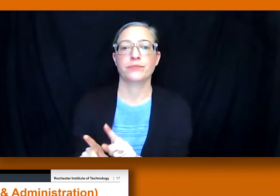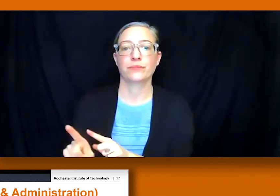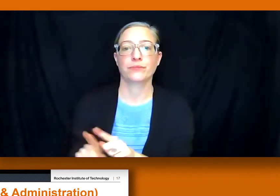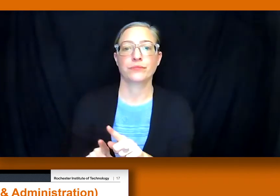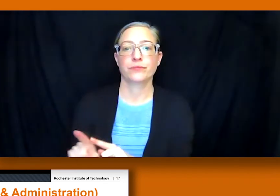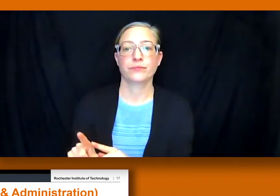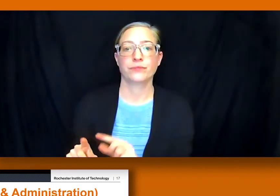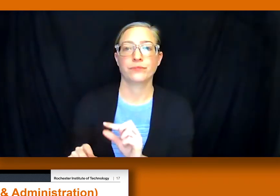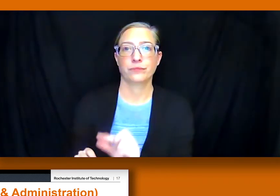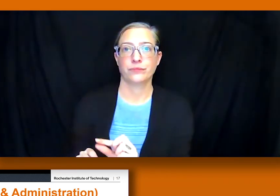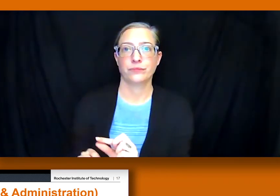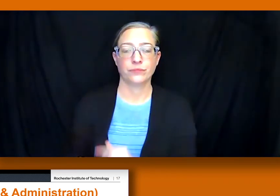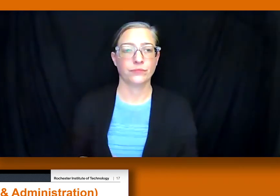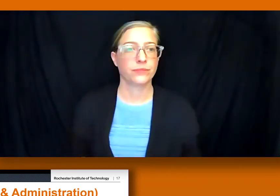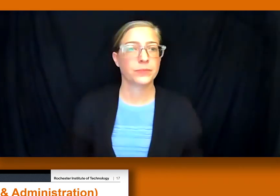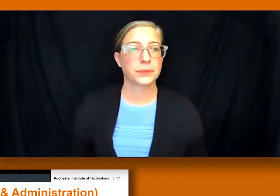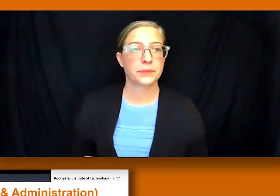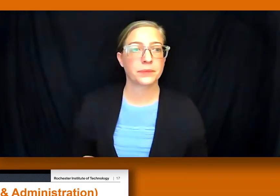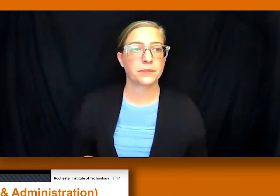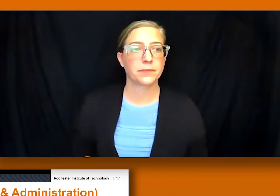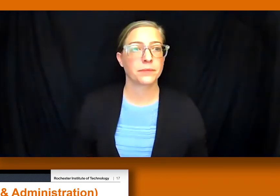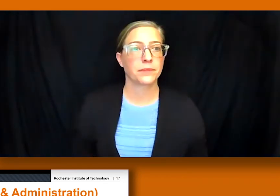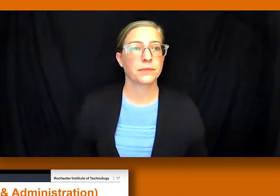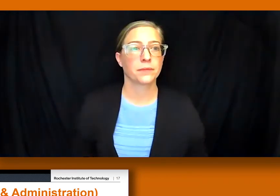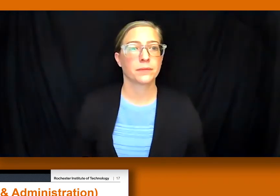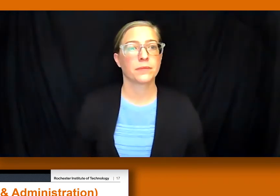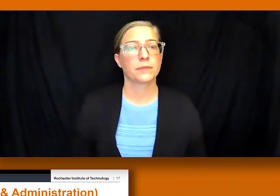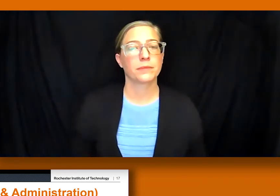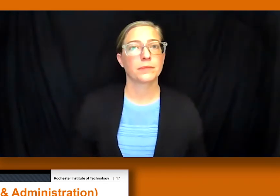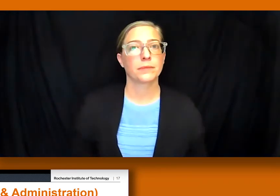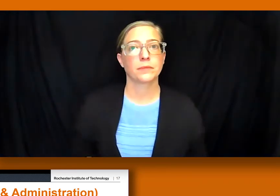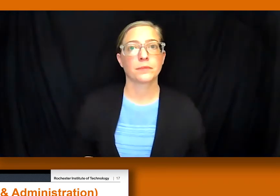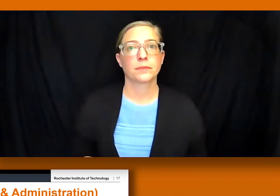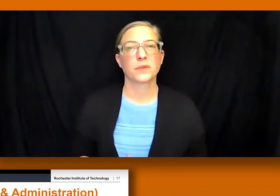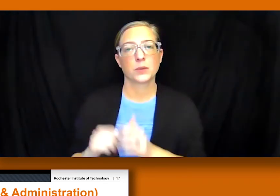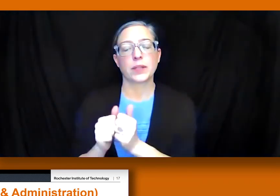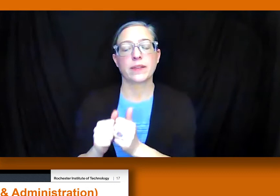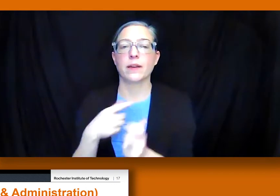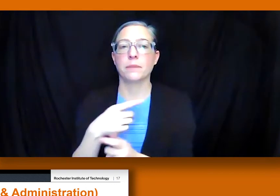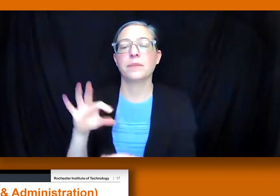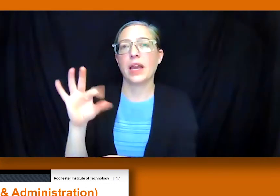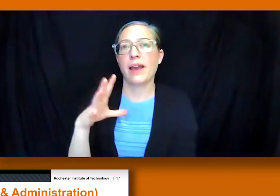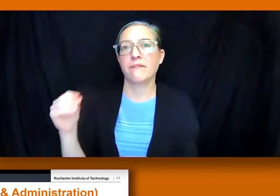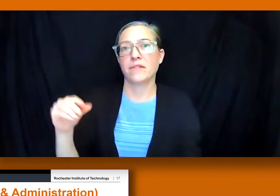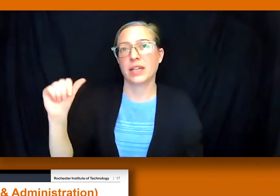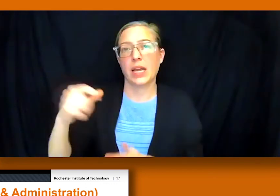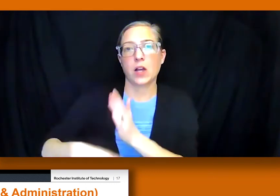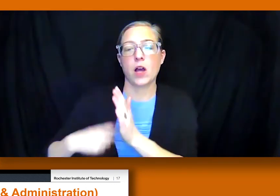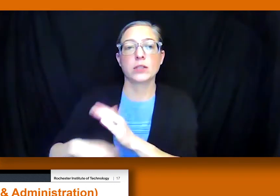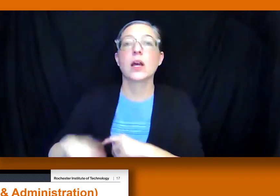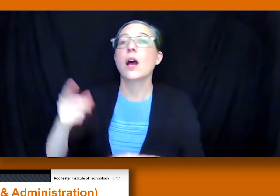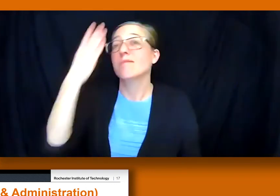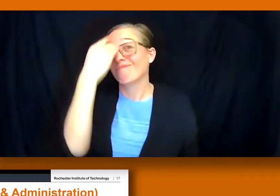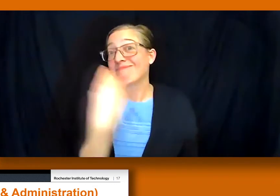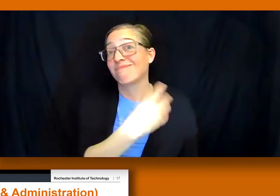Um, and I just wanted to point out that there are, um, three different types